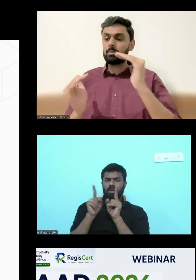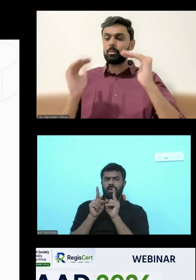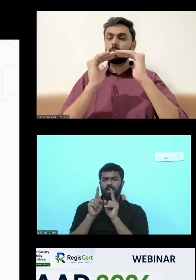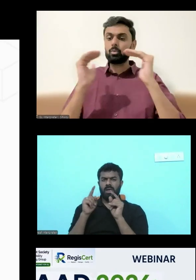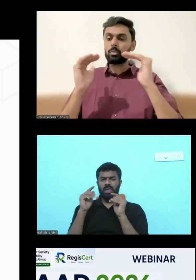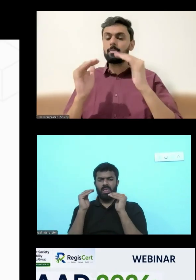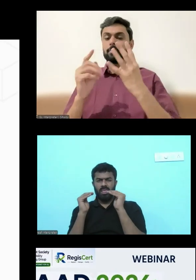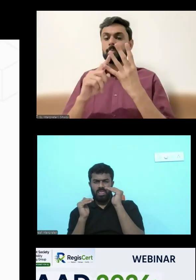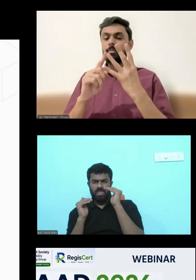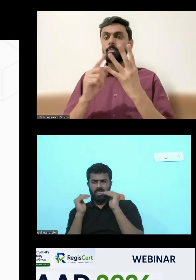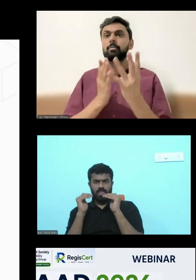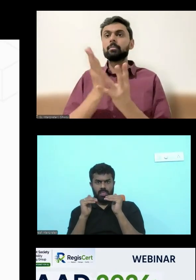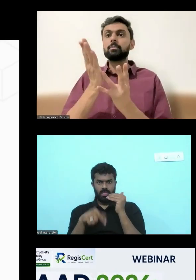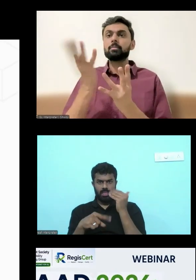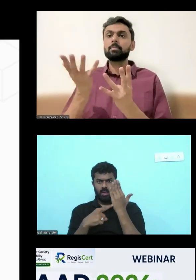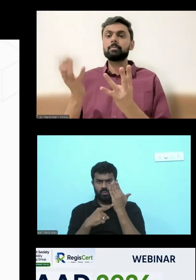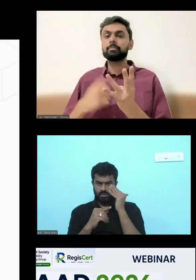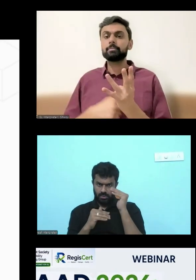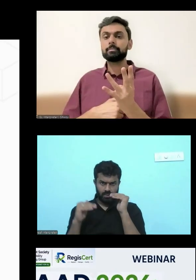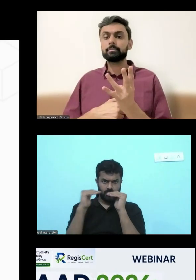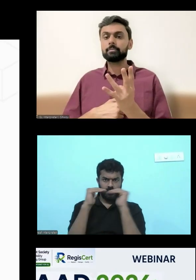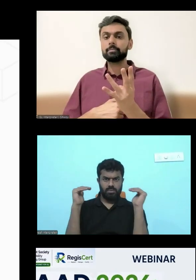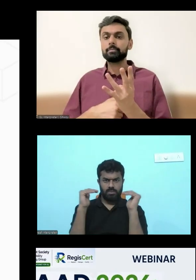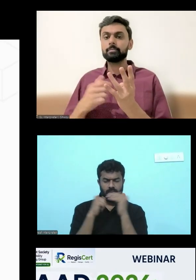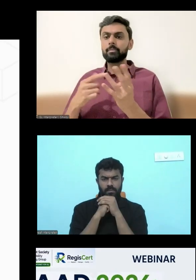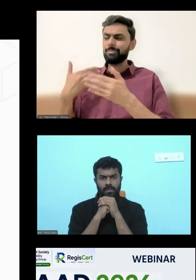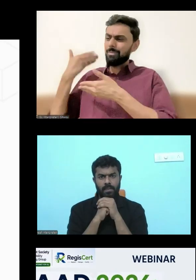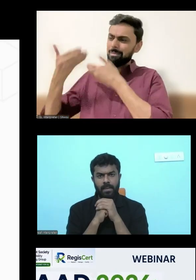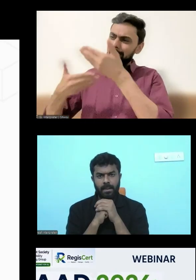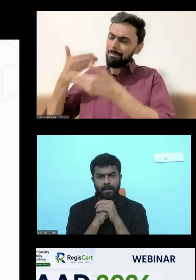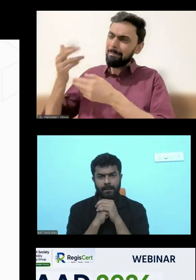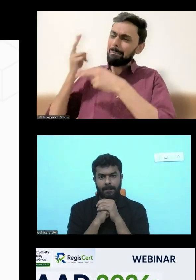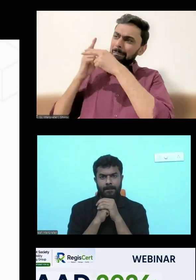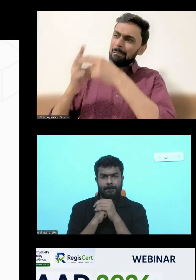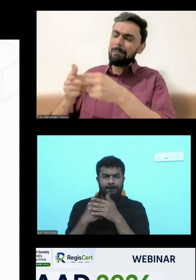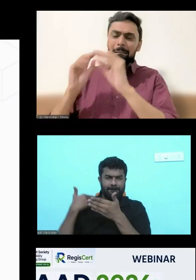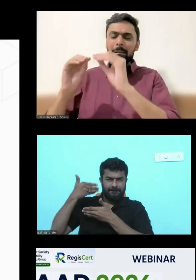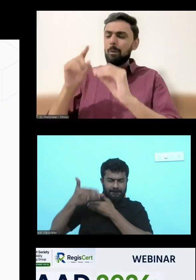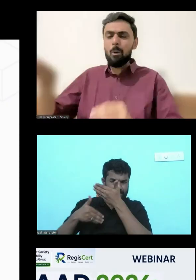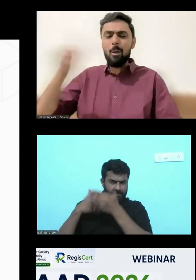Only traditional teaching method does not work in the universal design learning environment.